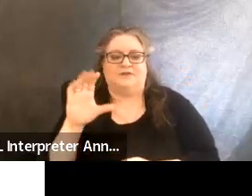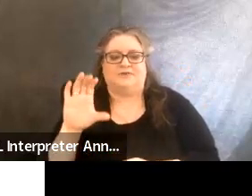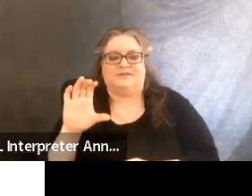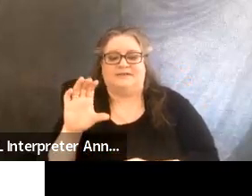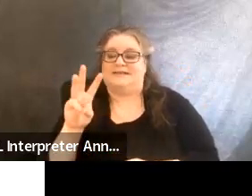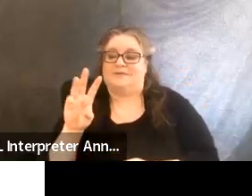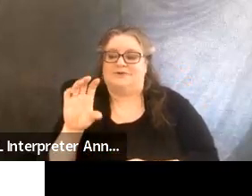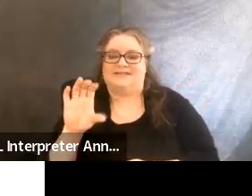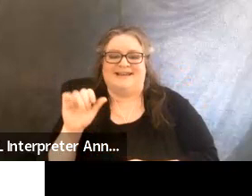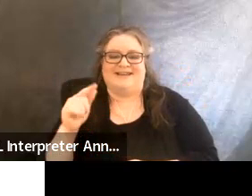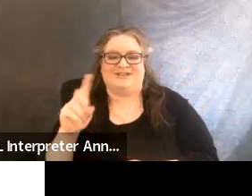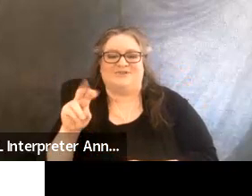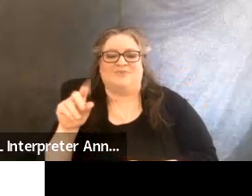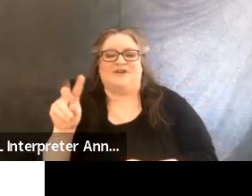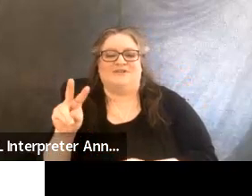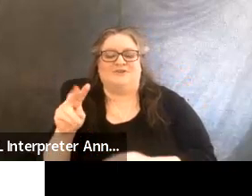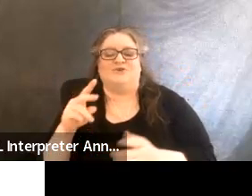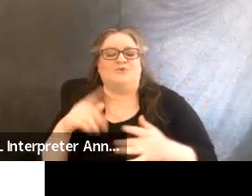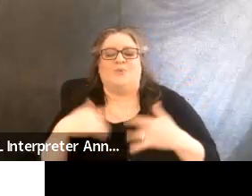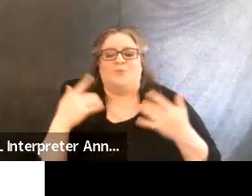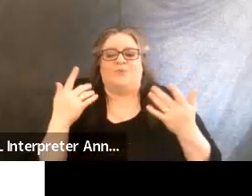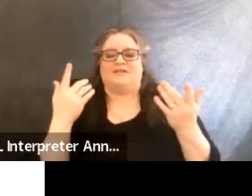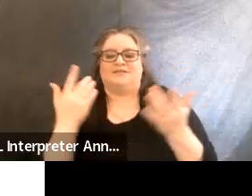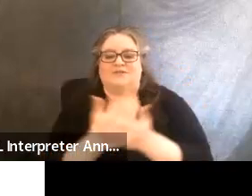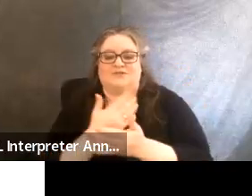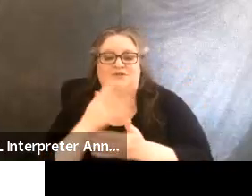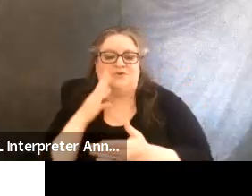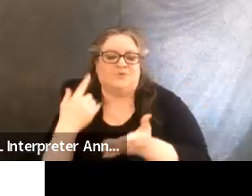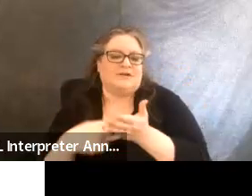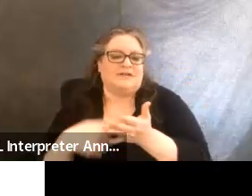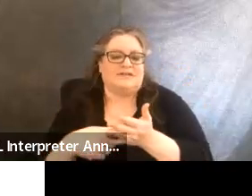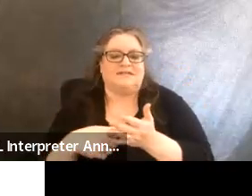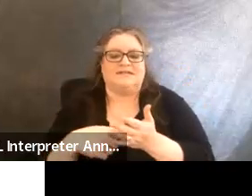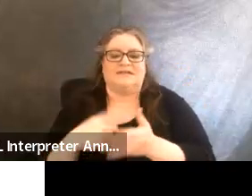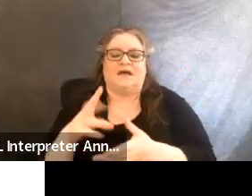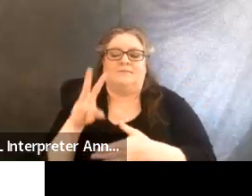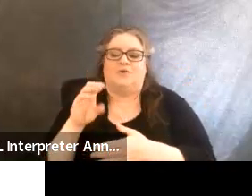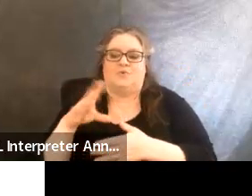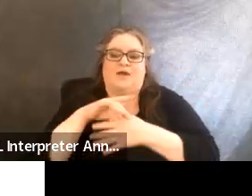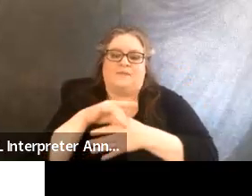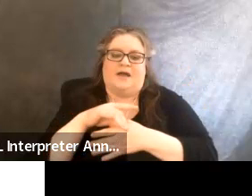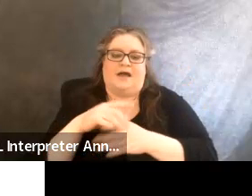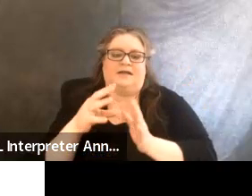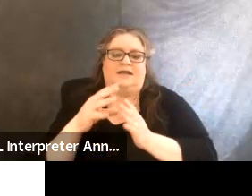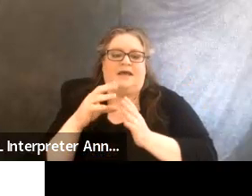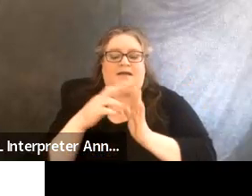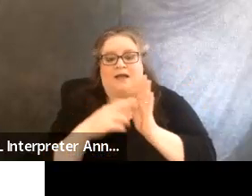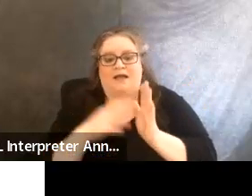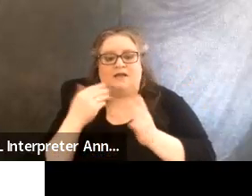So, that will go over the WCAG 2.2, the Web Content Accessibility Guidelines, the newest addition